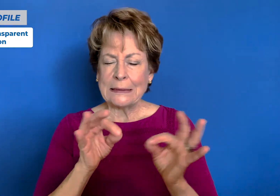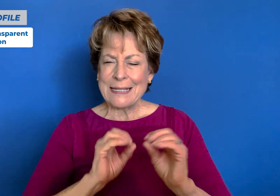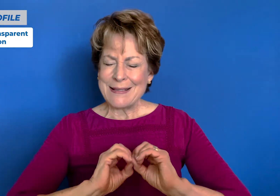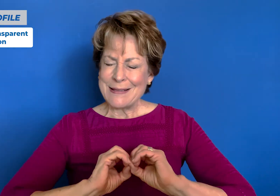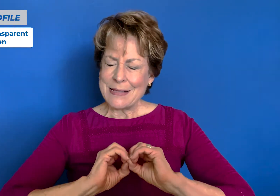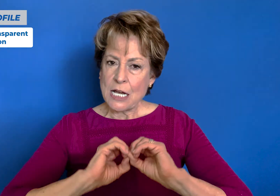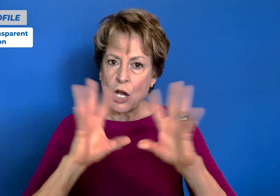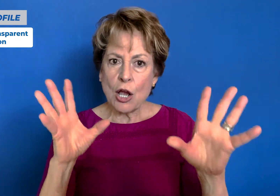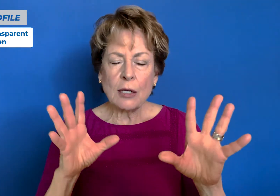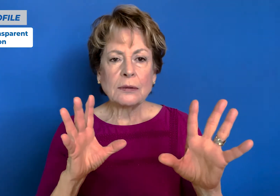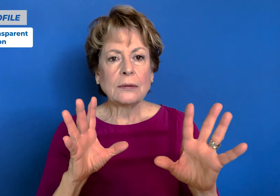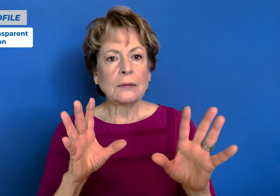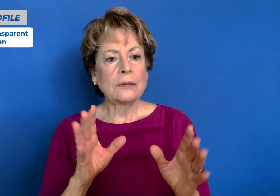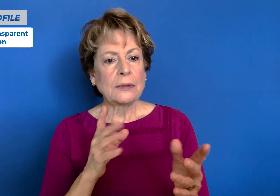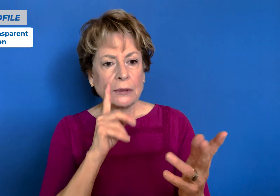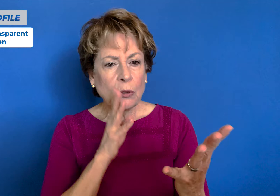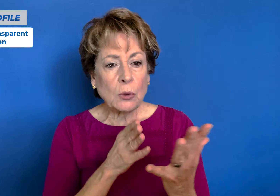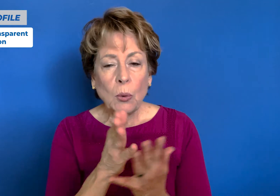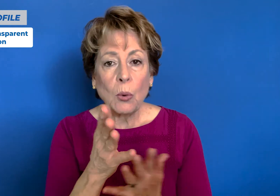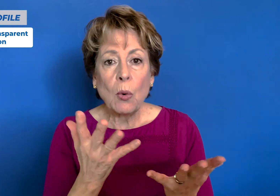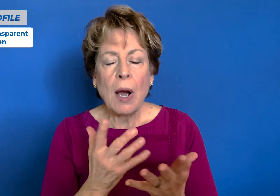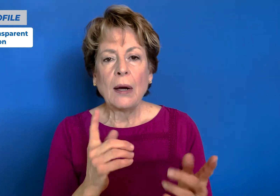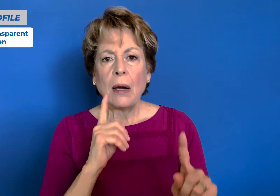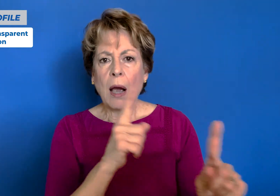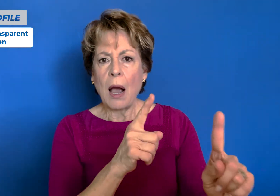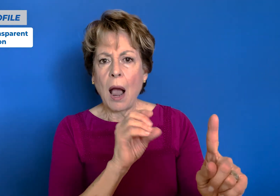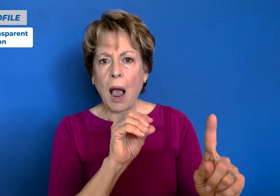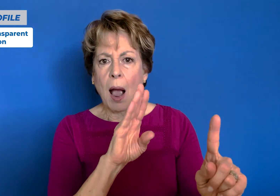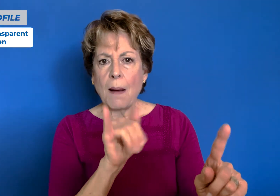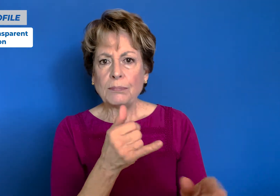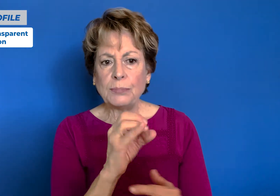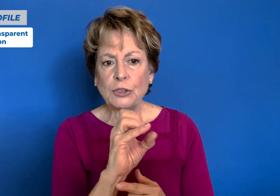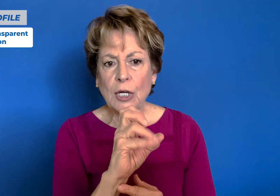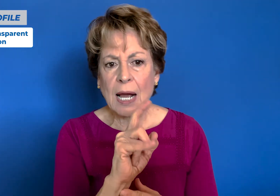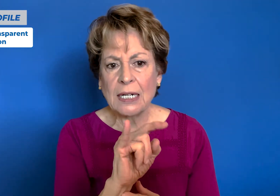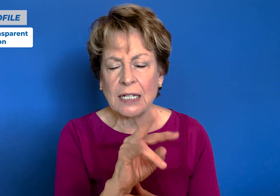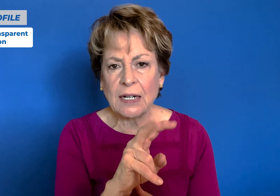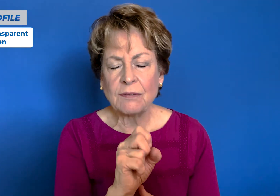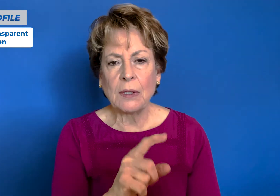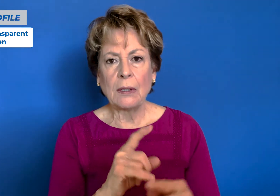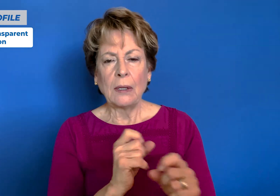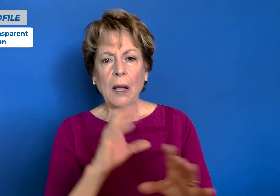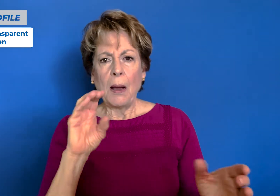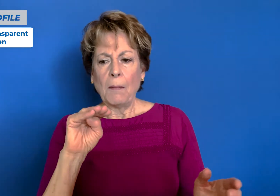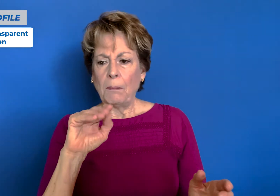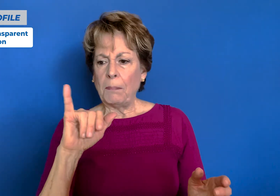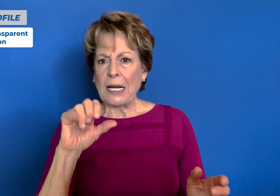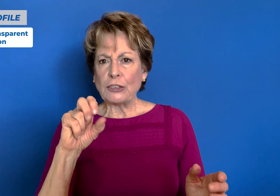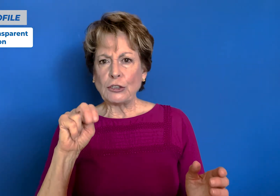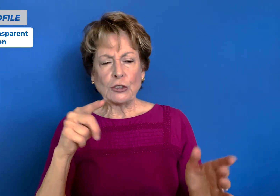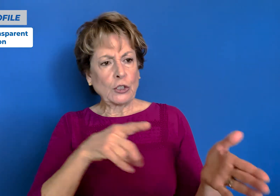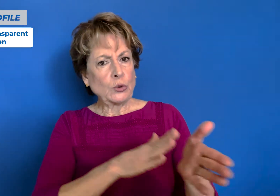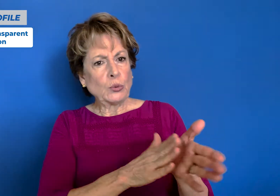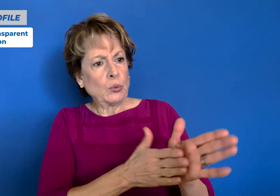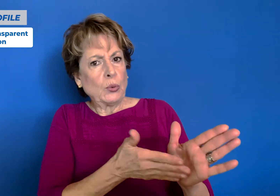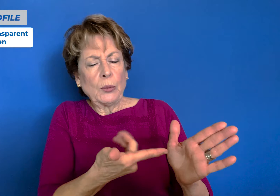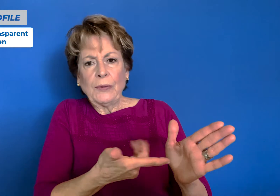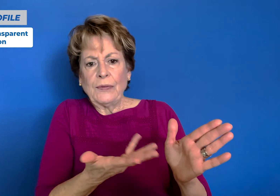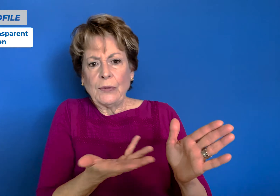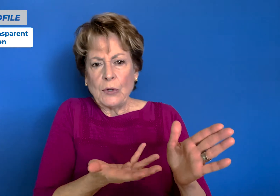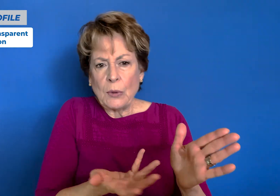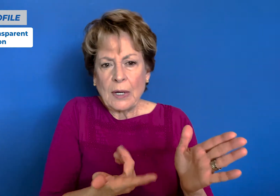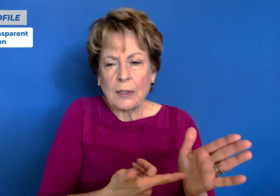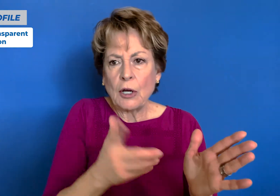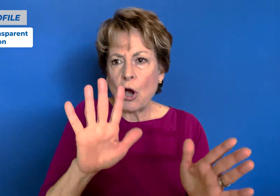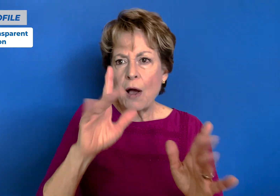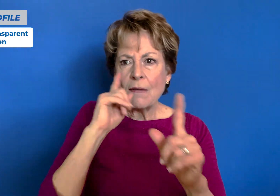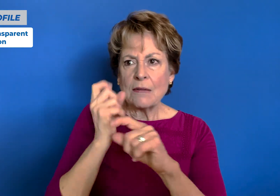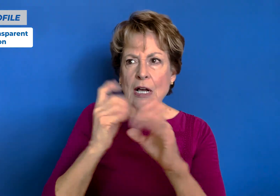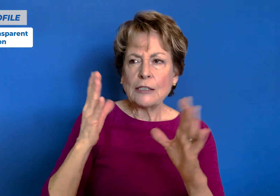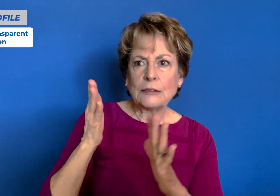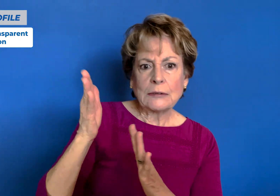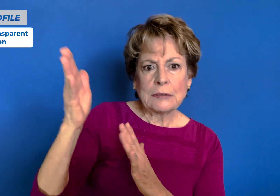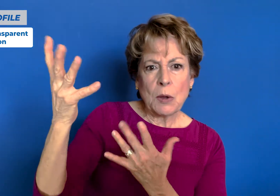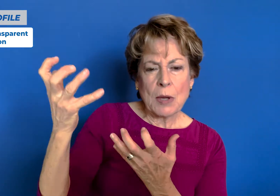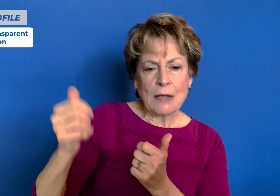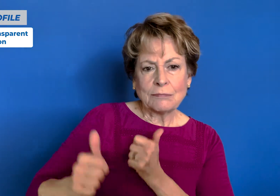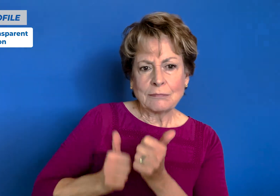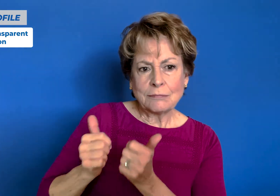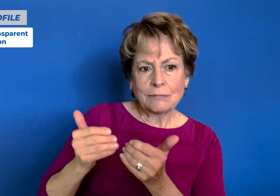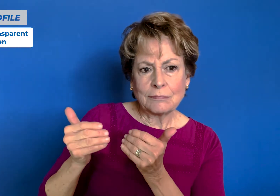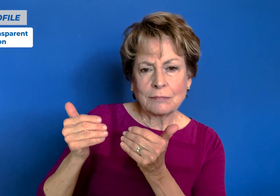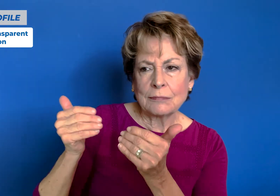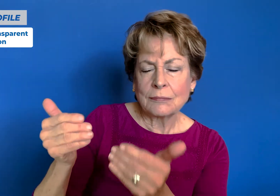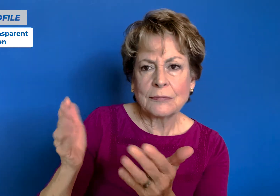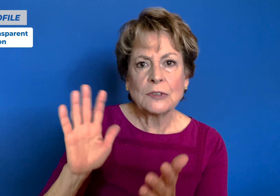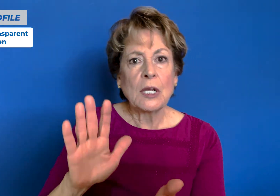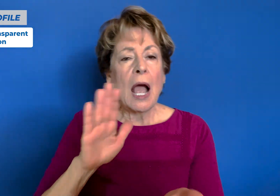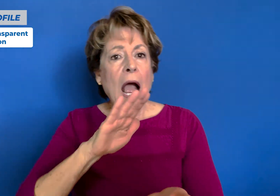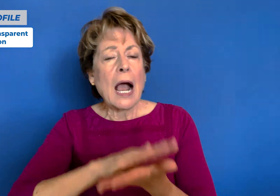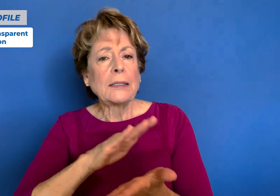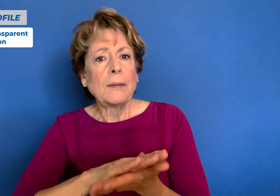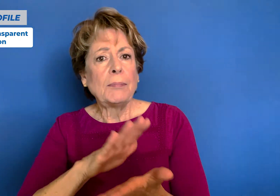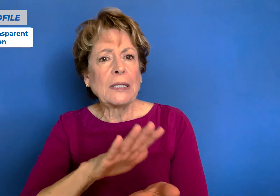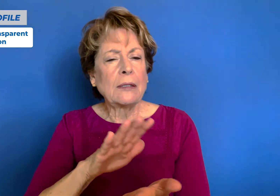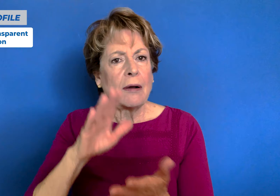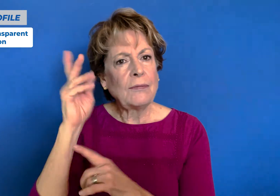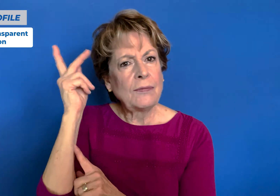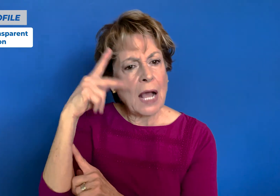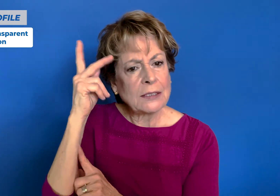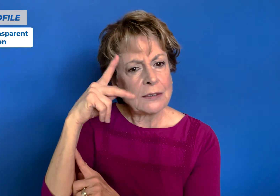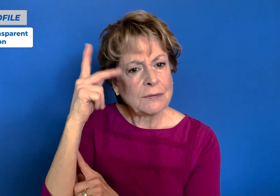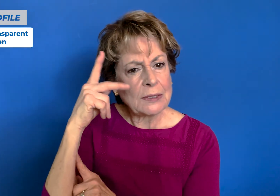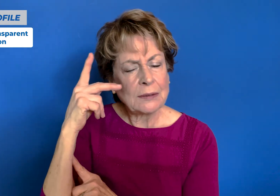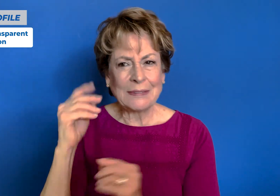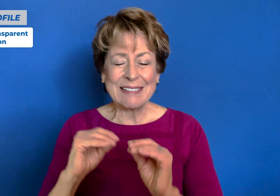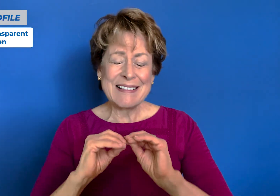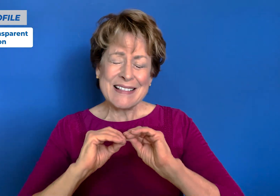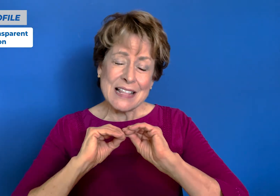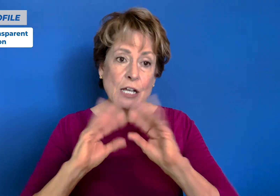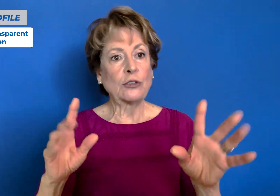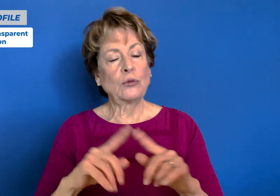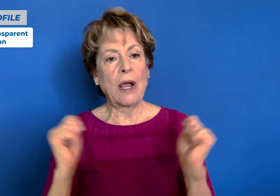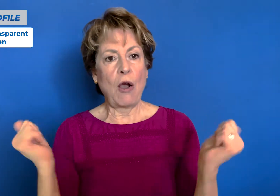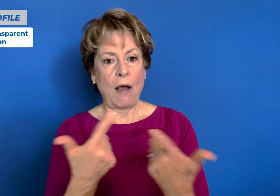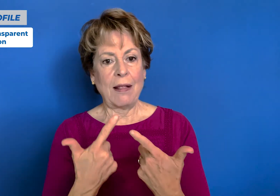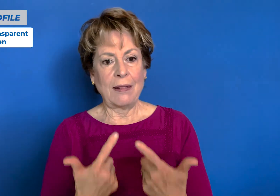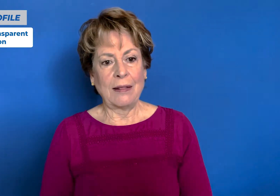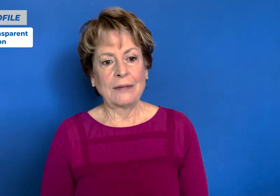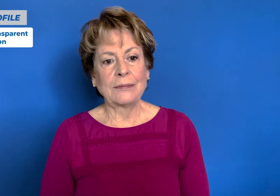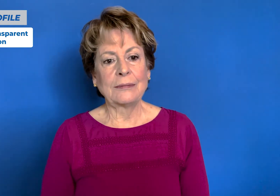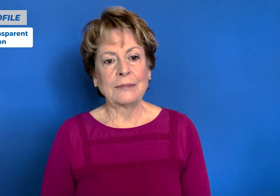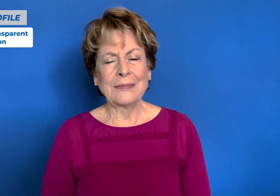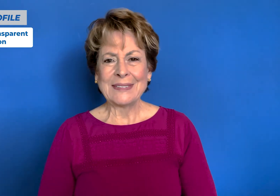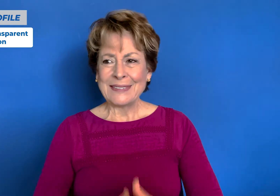Articulate objectives, mission, vision, and academic philosophy clearly to all.